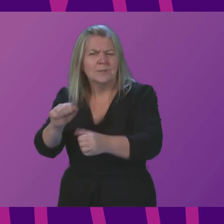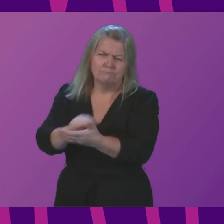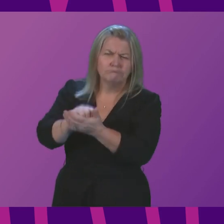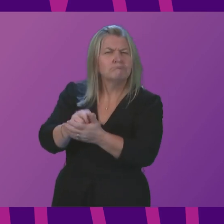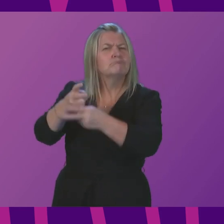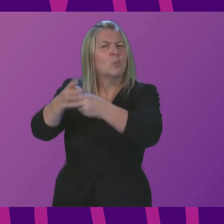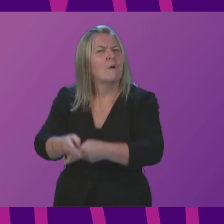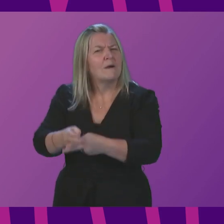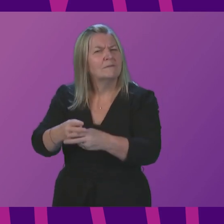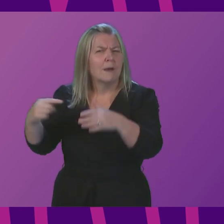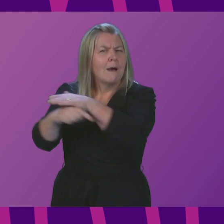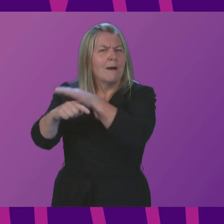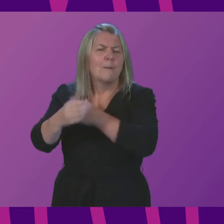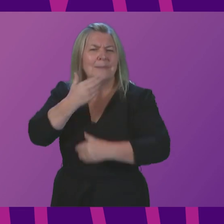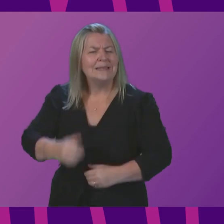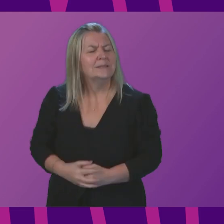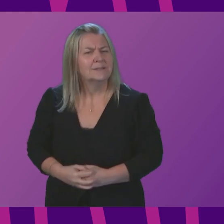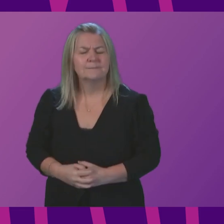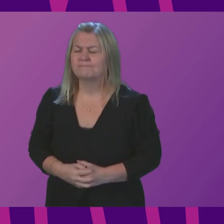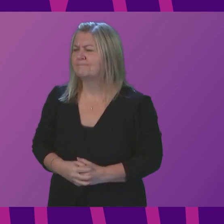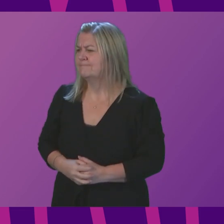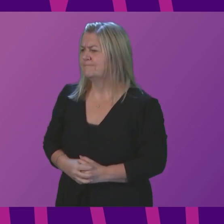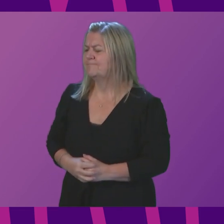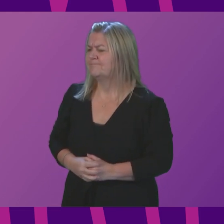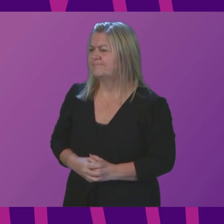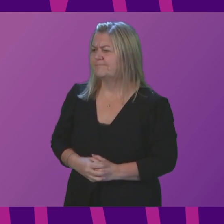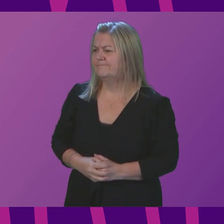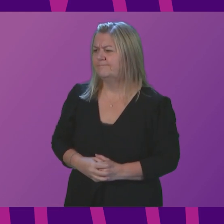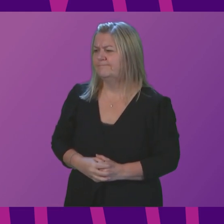wake of this dreadful tragedy.